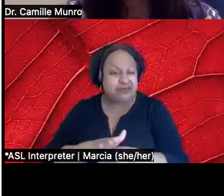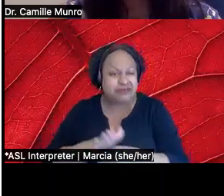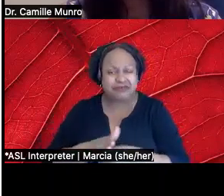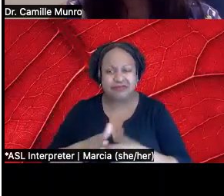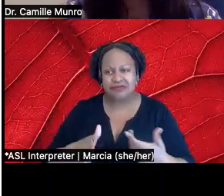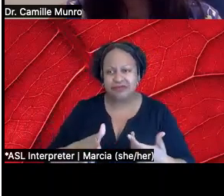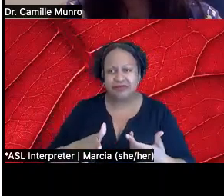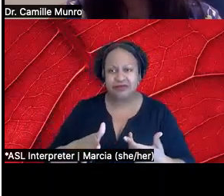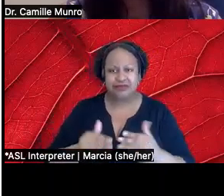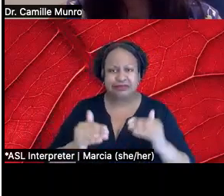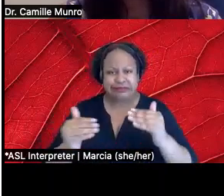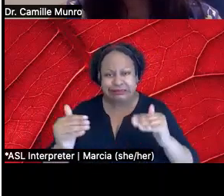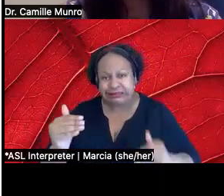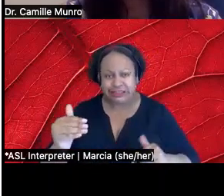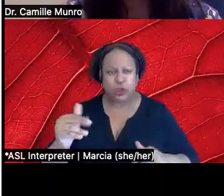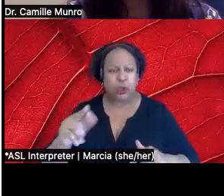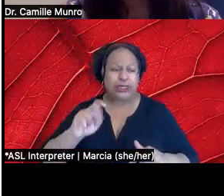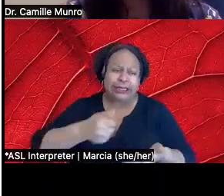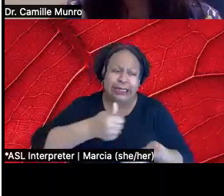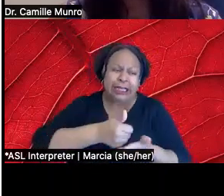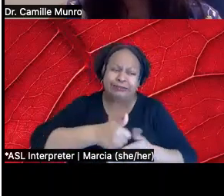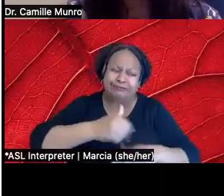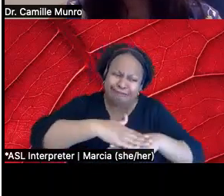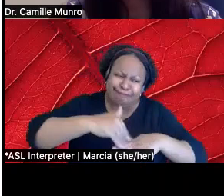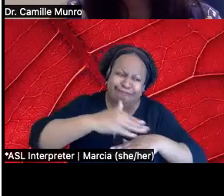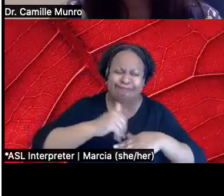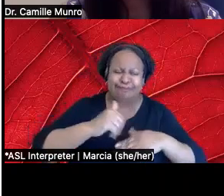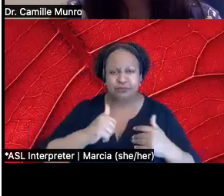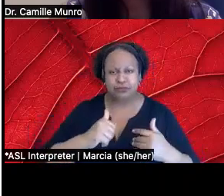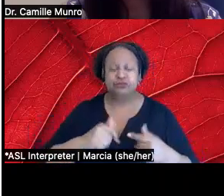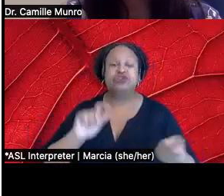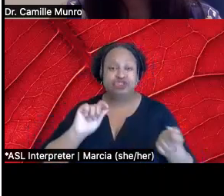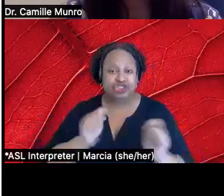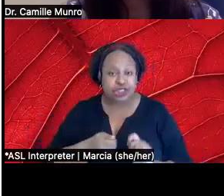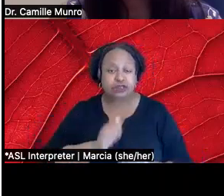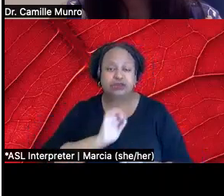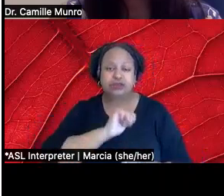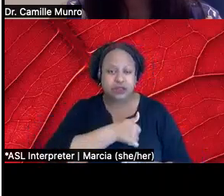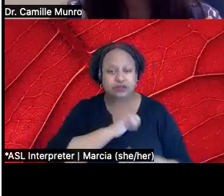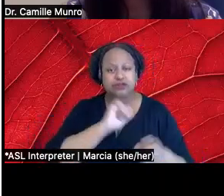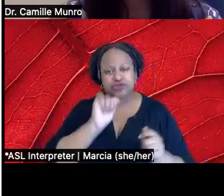need to be helped in sort of changing the narrative from disability.